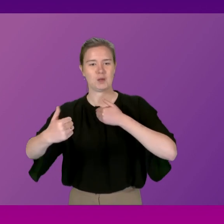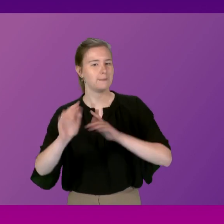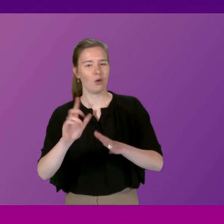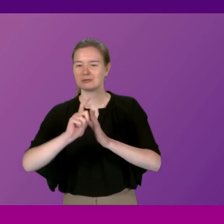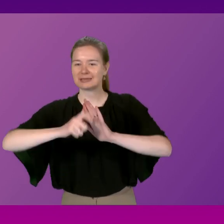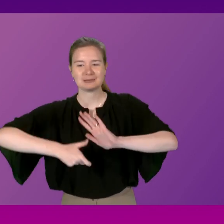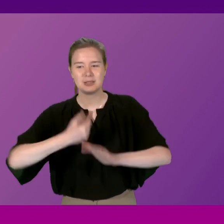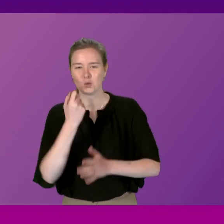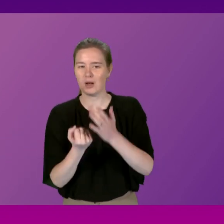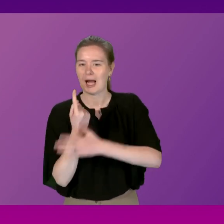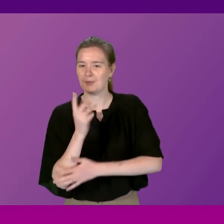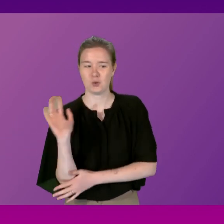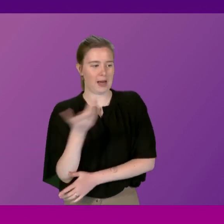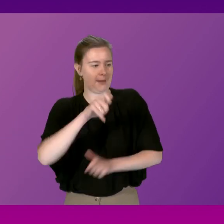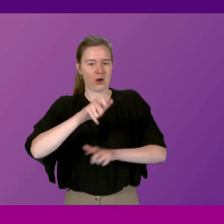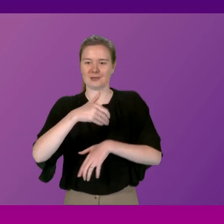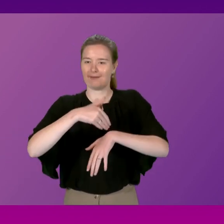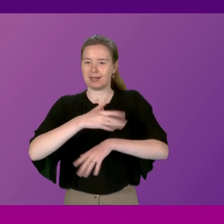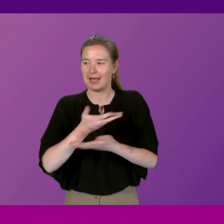Disability could happen to any of us.